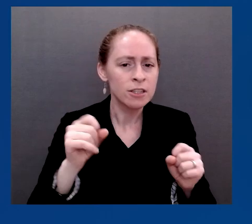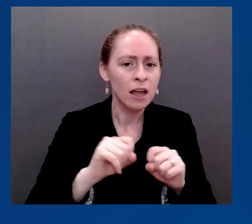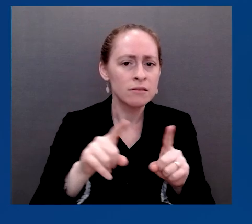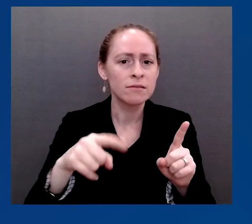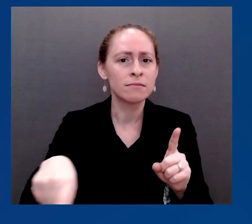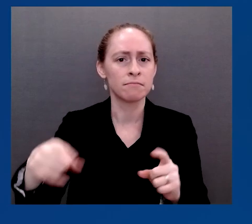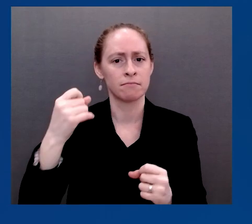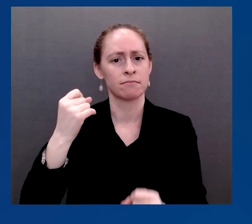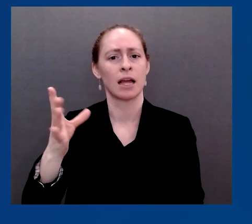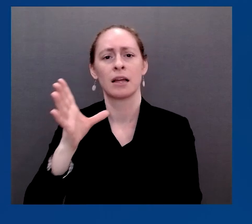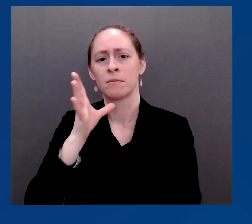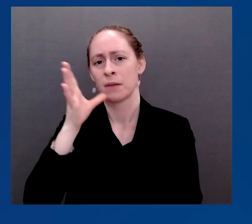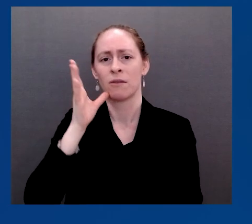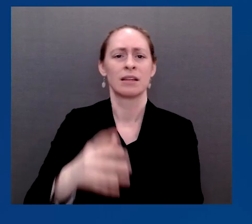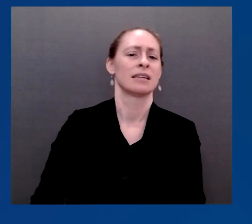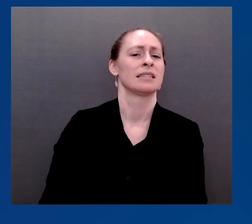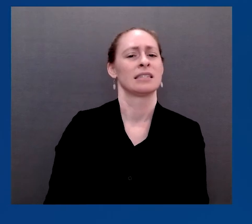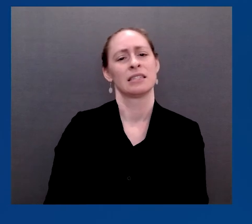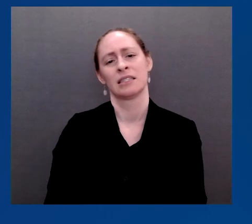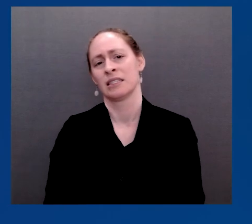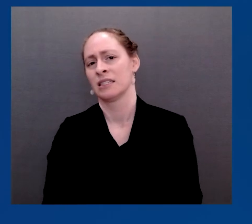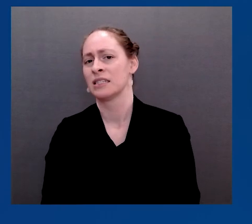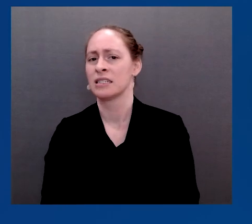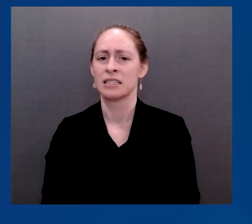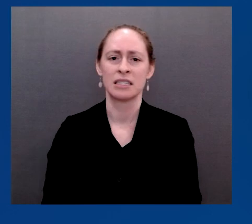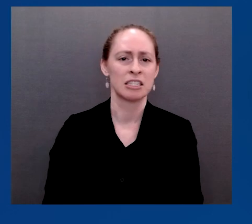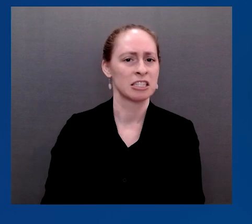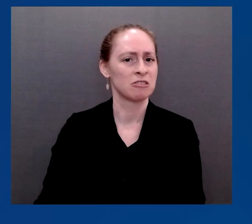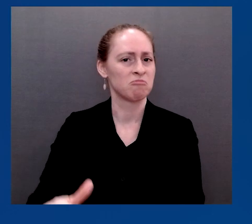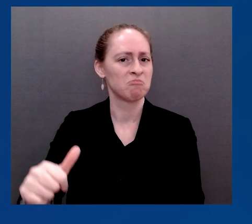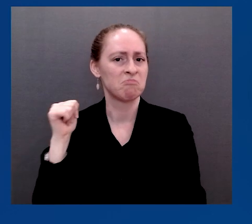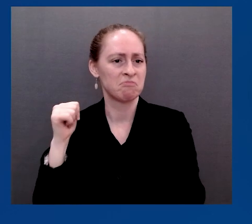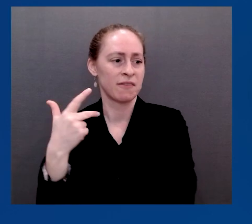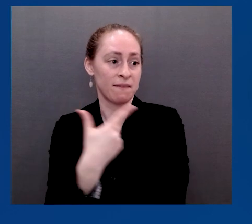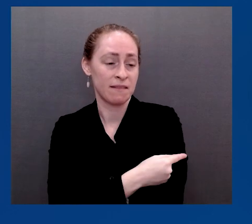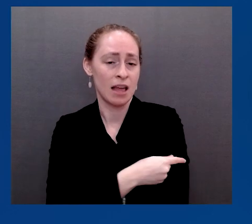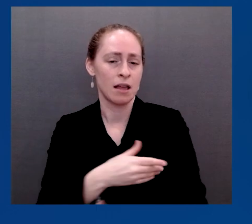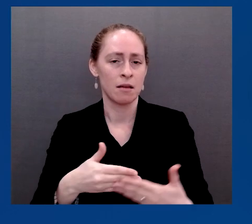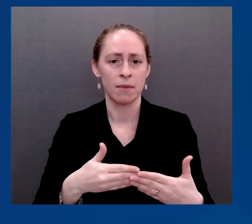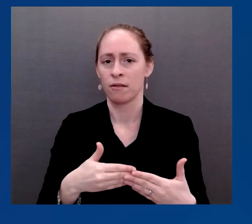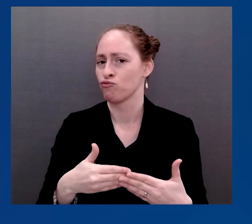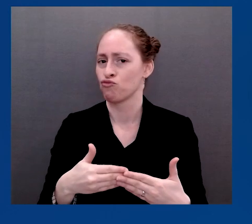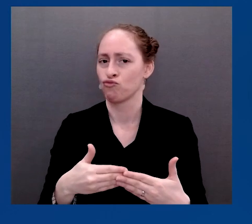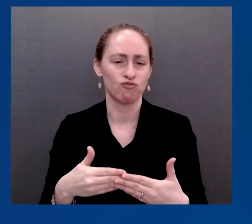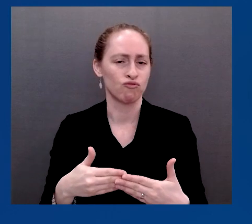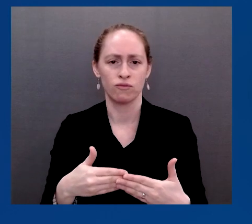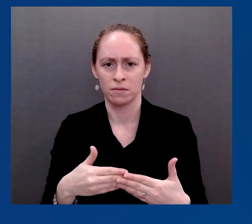Can you update us on your latest efforts once those vaccines are approved